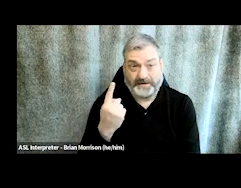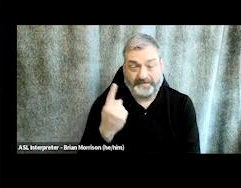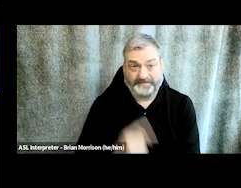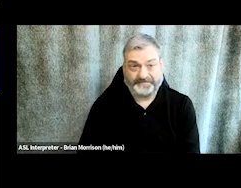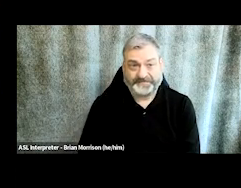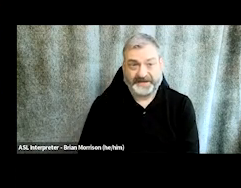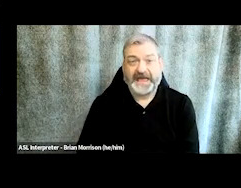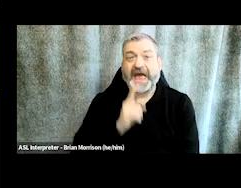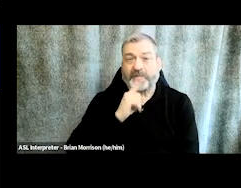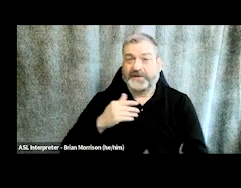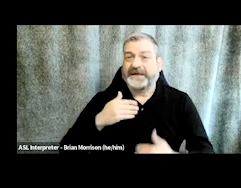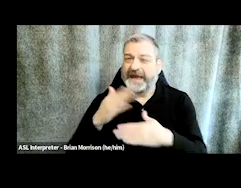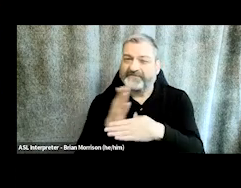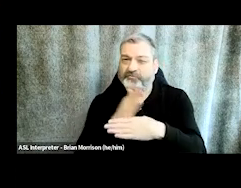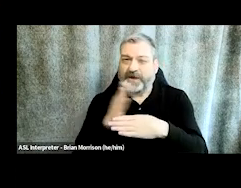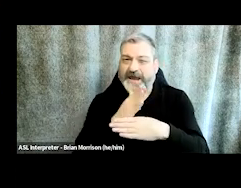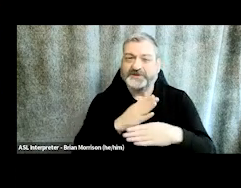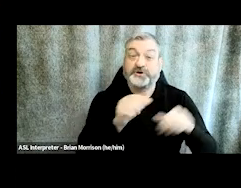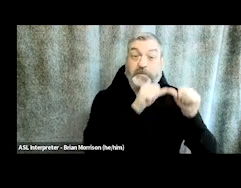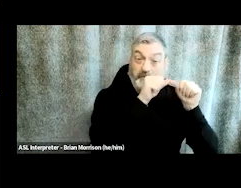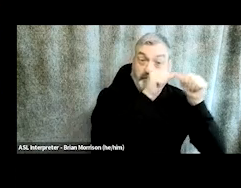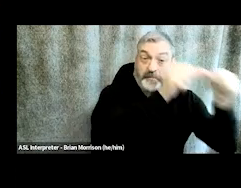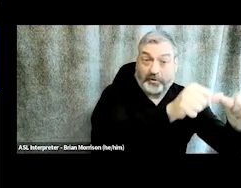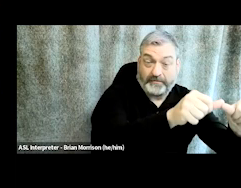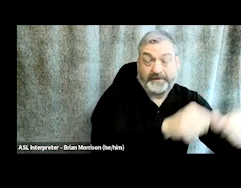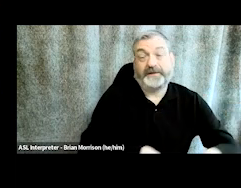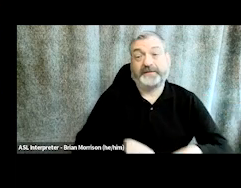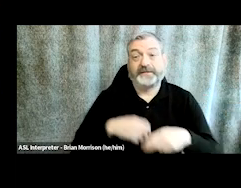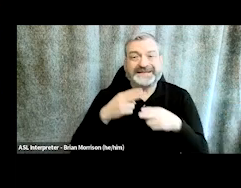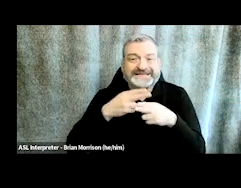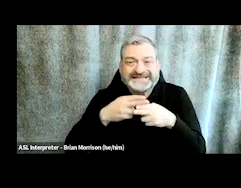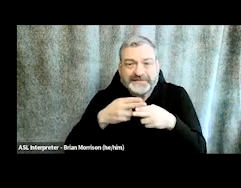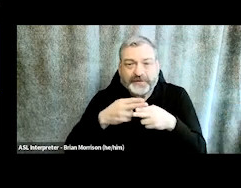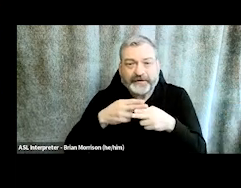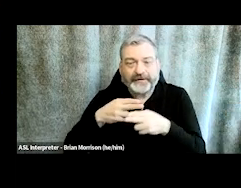from permanent to temporary and situational. So permanent, obviously being something